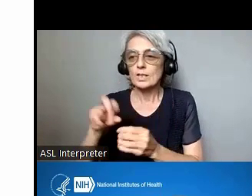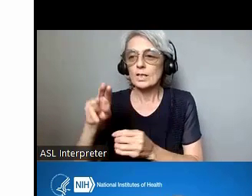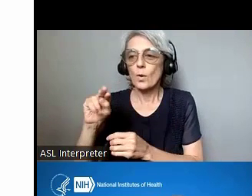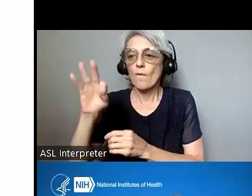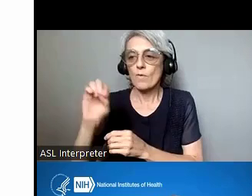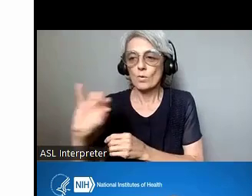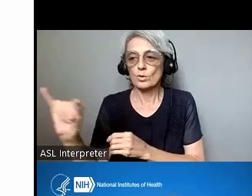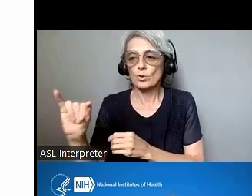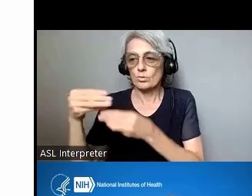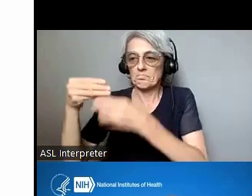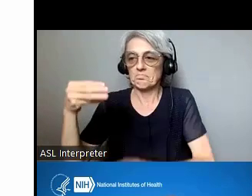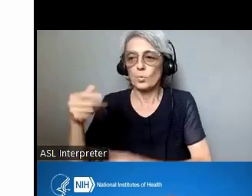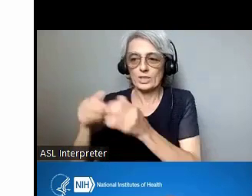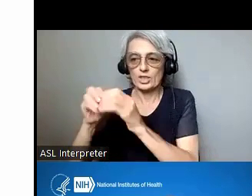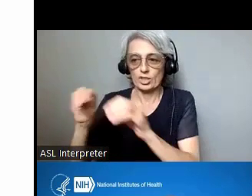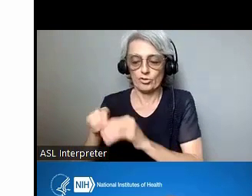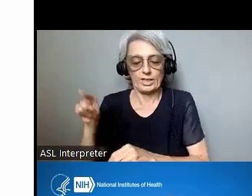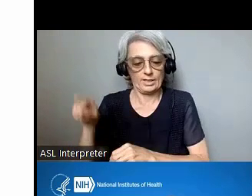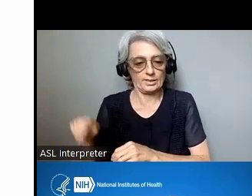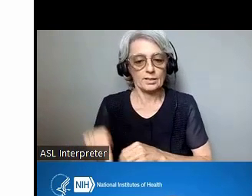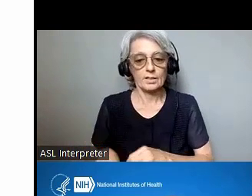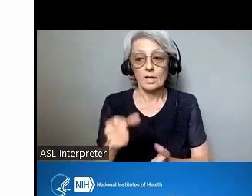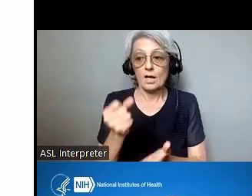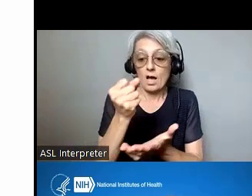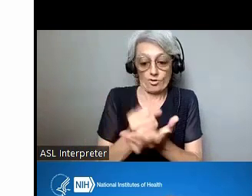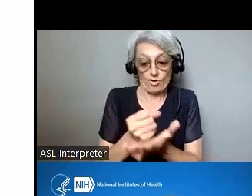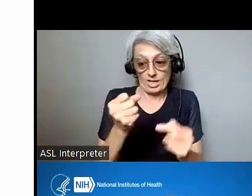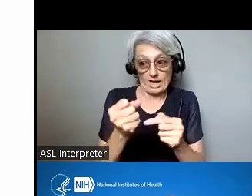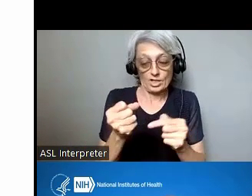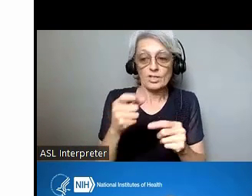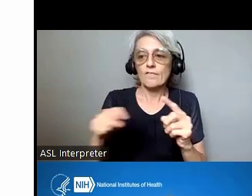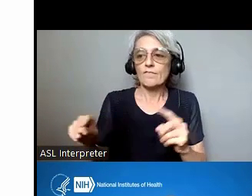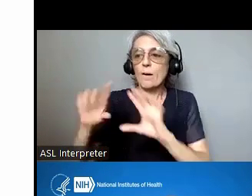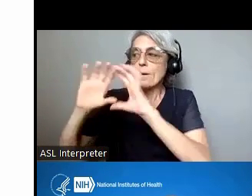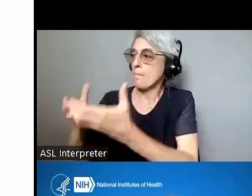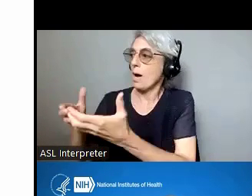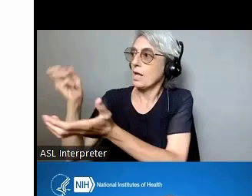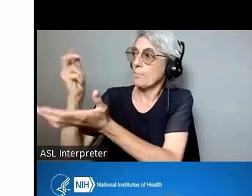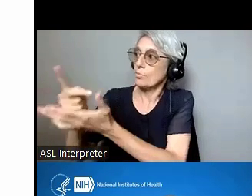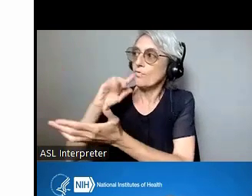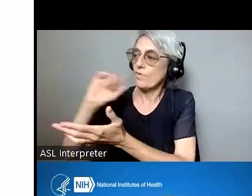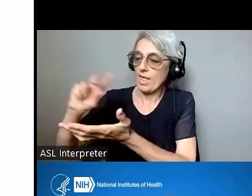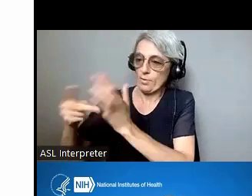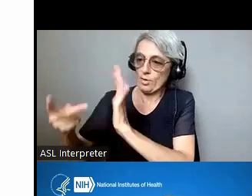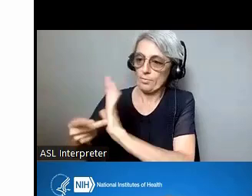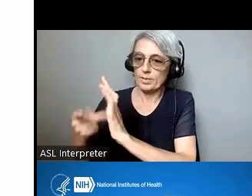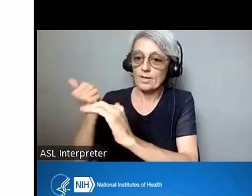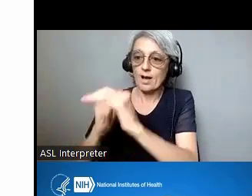Please note that accreditation must be provided by a body approved for such purpose by the Secretary of Education.